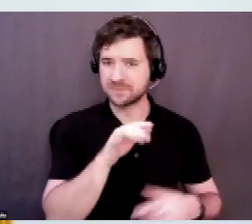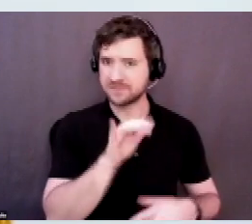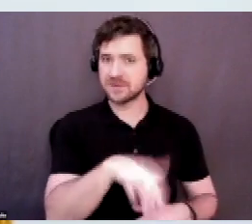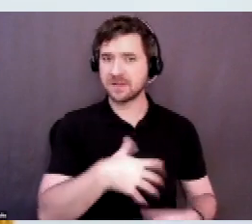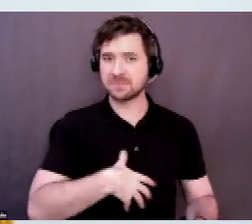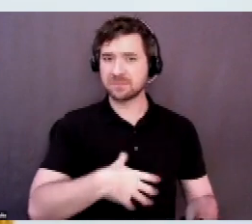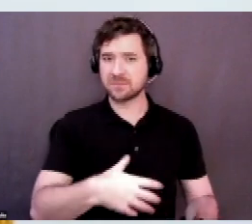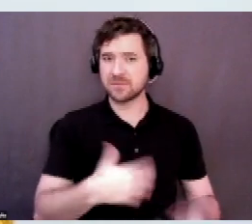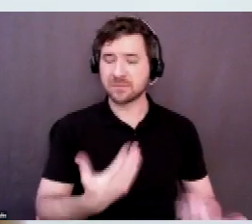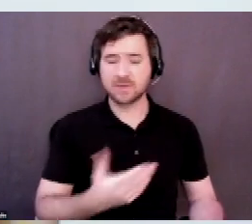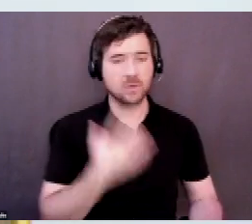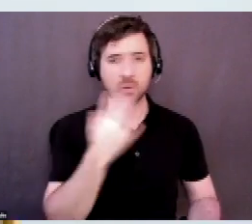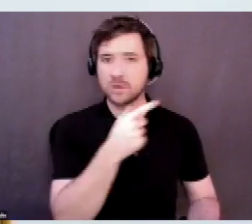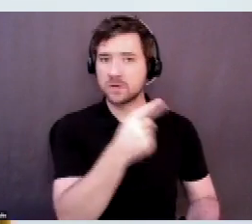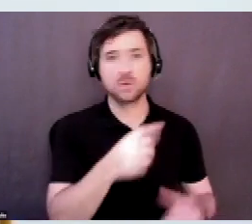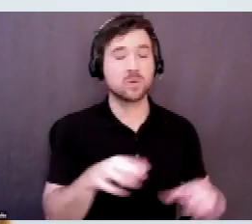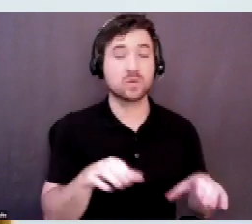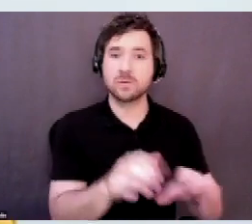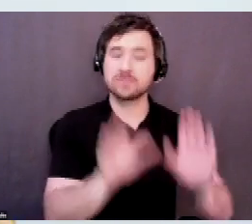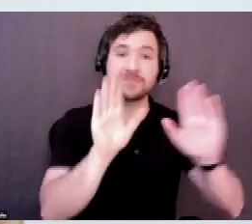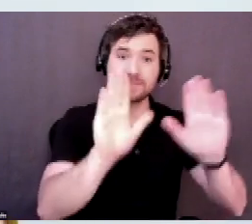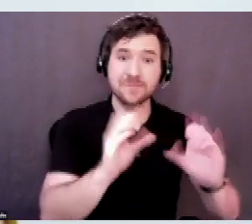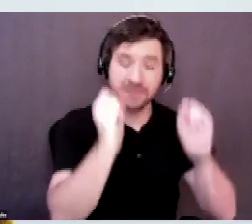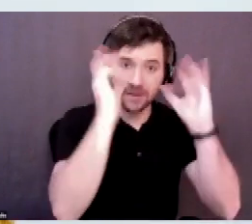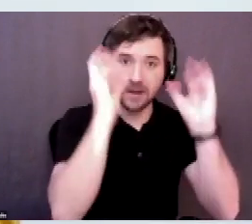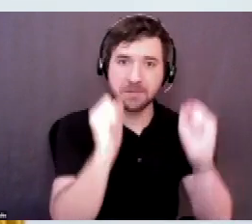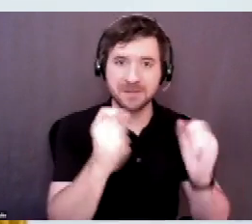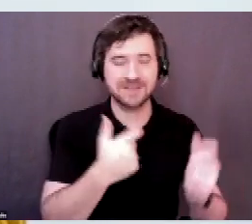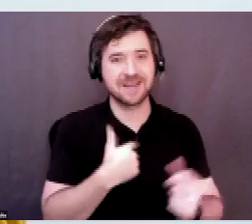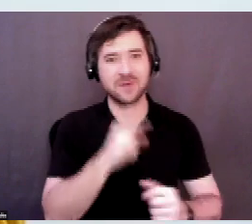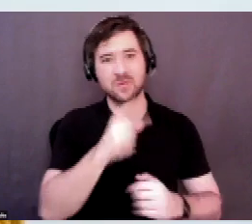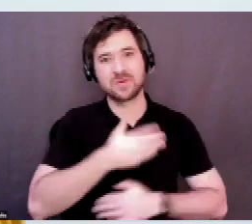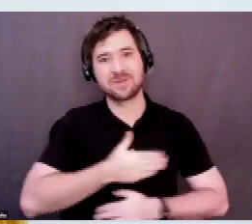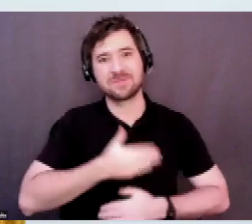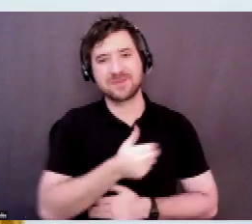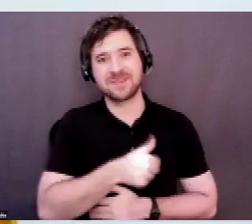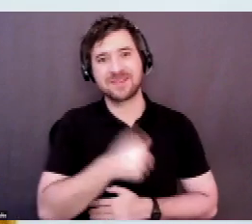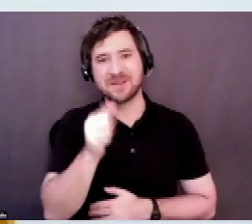And I appreciate like another mother sharing the journey.